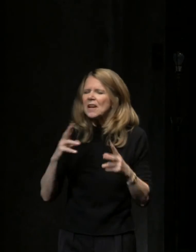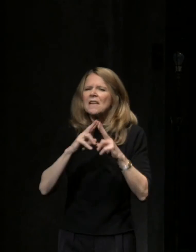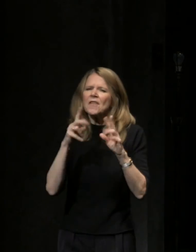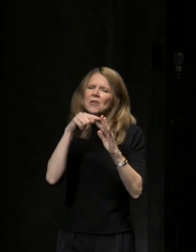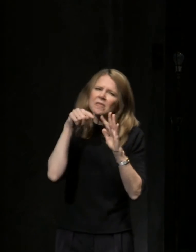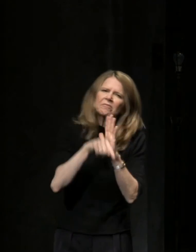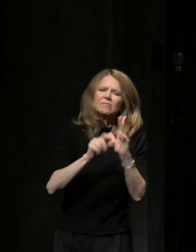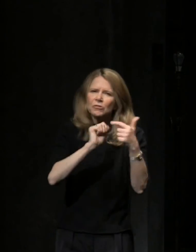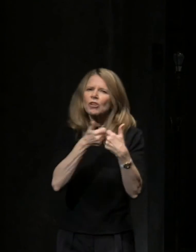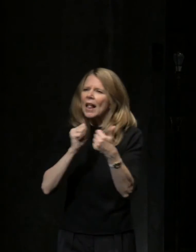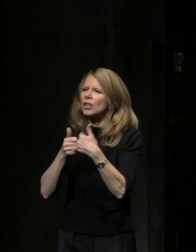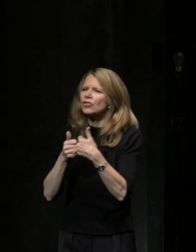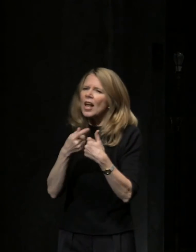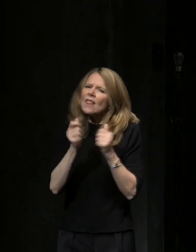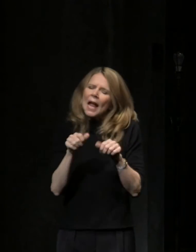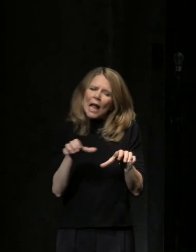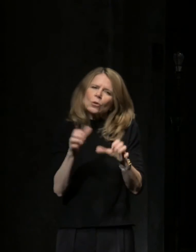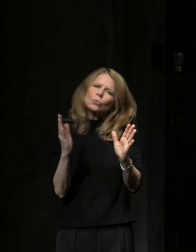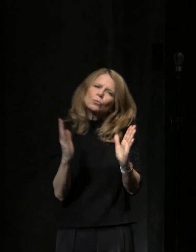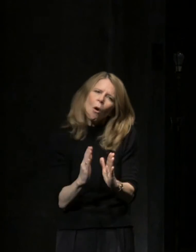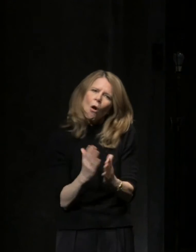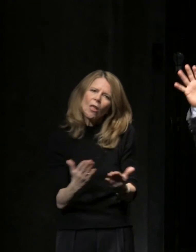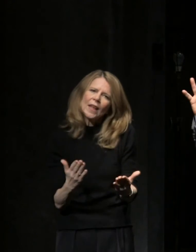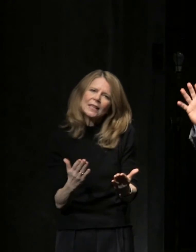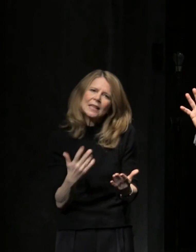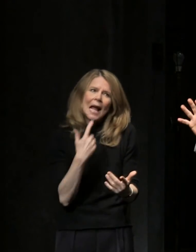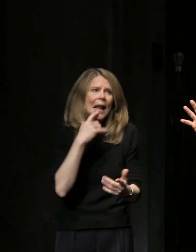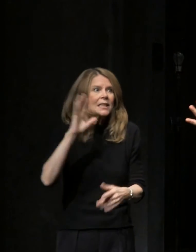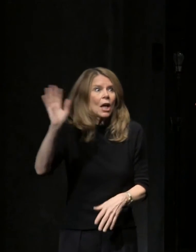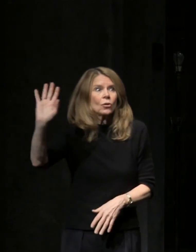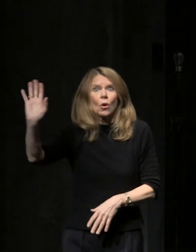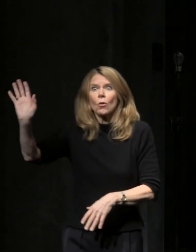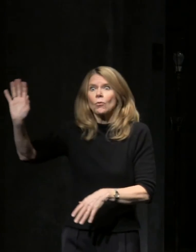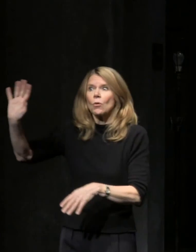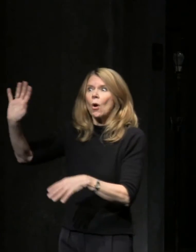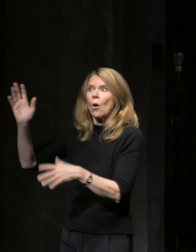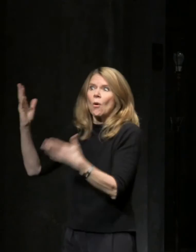challenges and do small things. I said, “No, no, no, she’d prefer-” The person said,